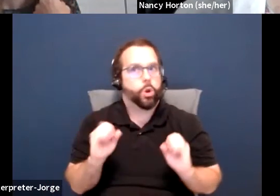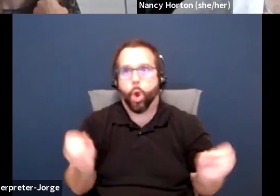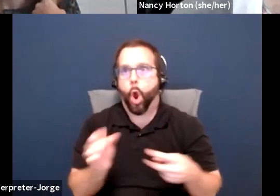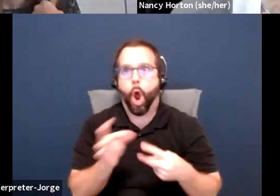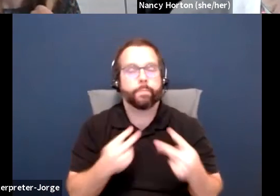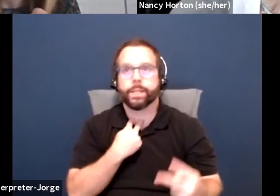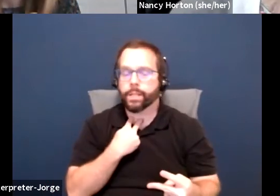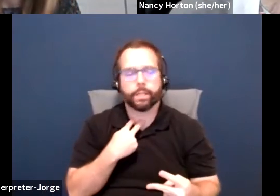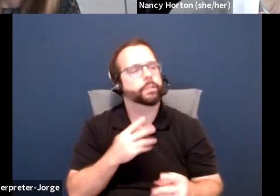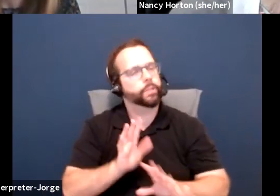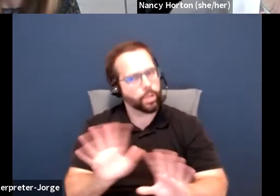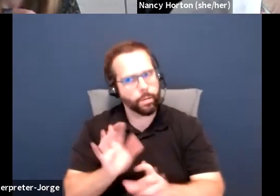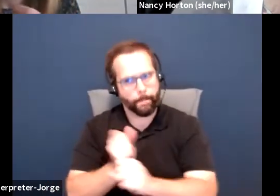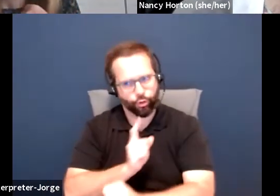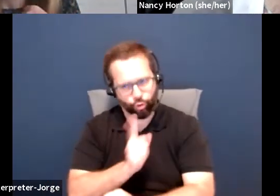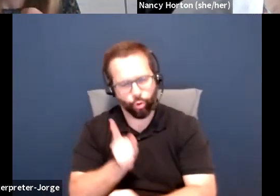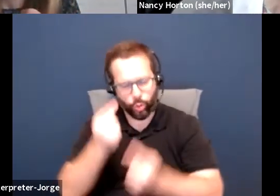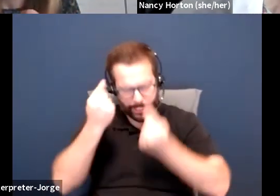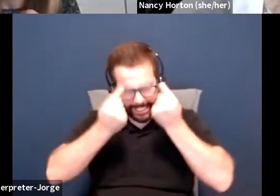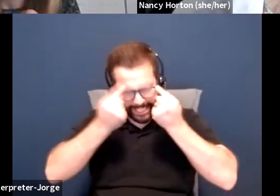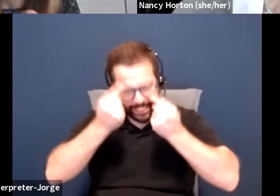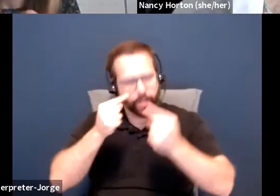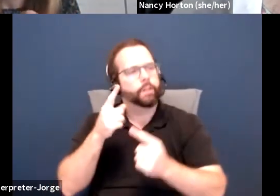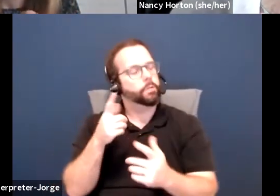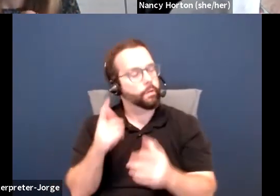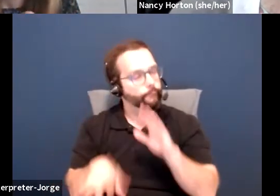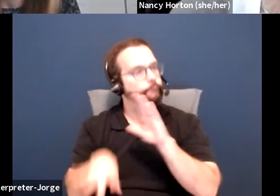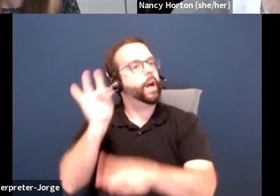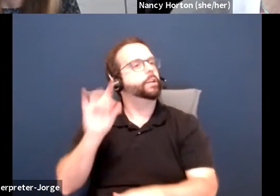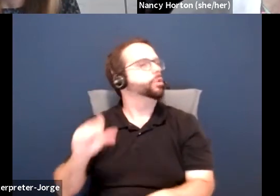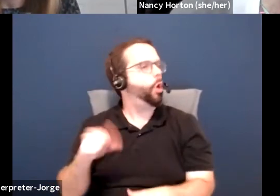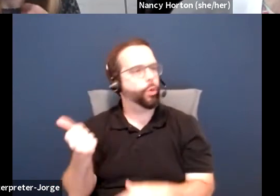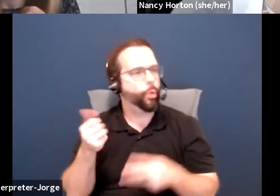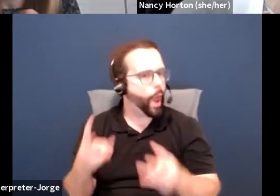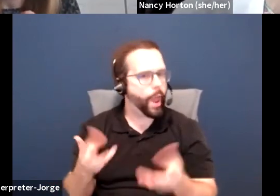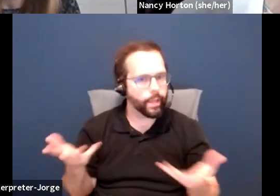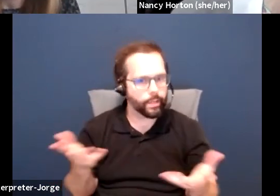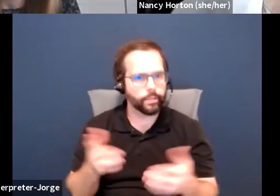underscore that it's, again, when we feel like we hit a dead end, let's make sure that we have really explored all